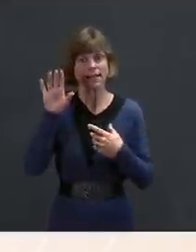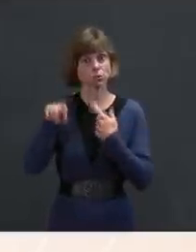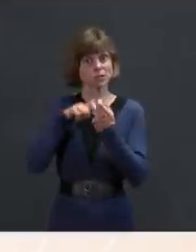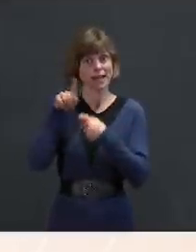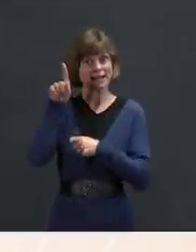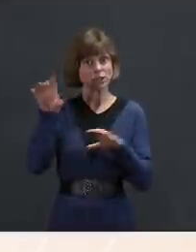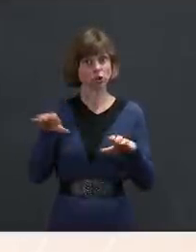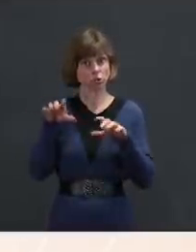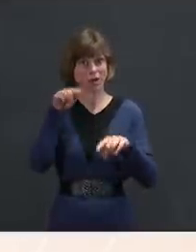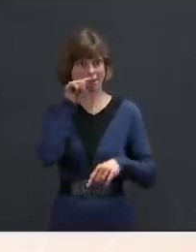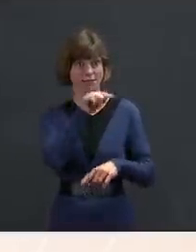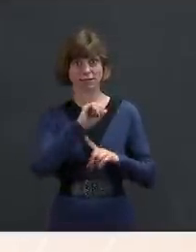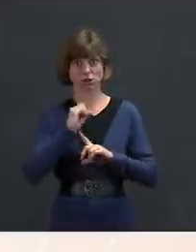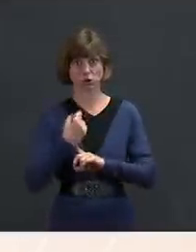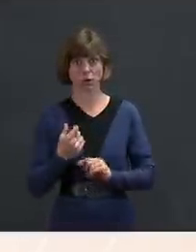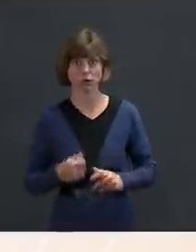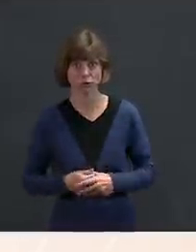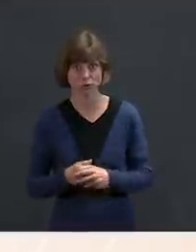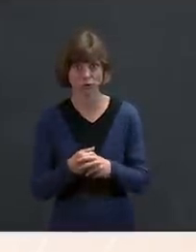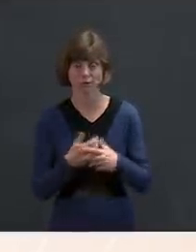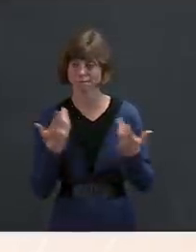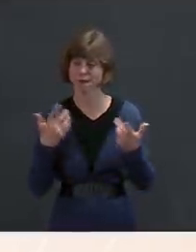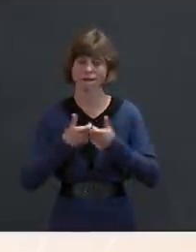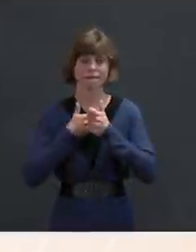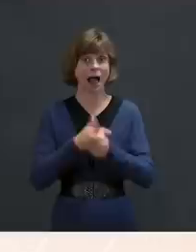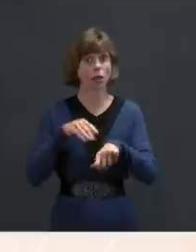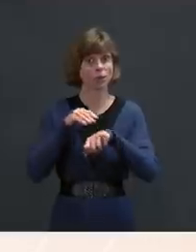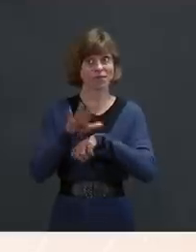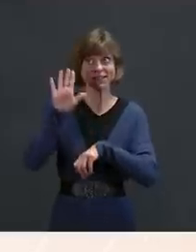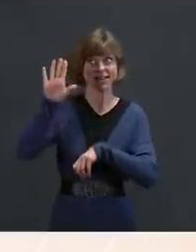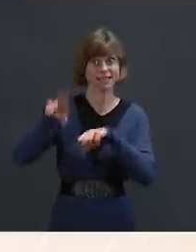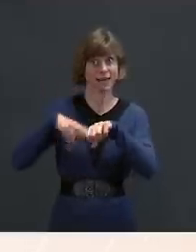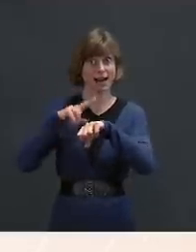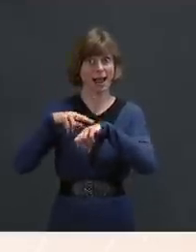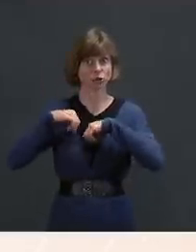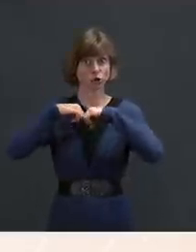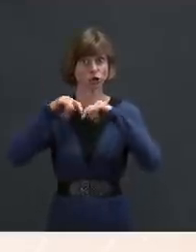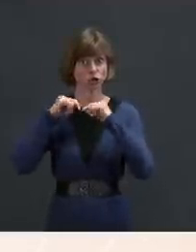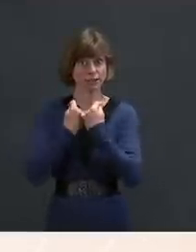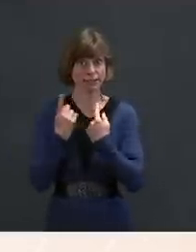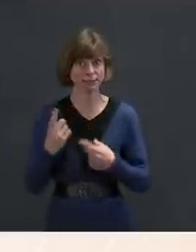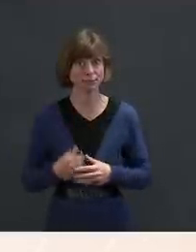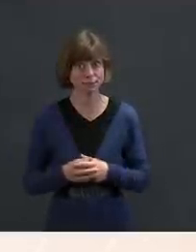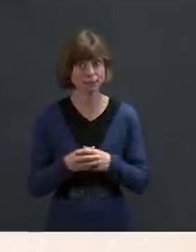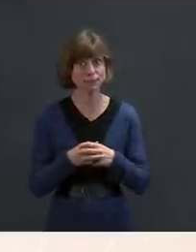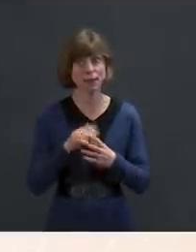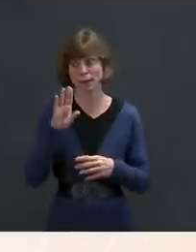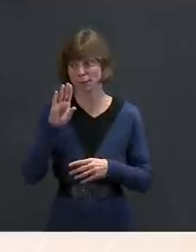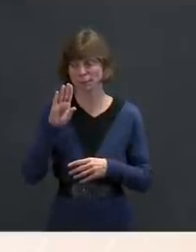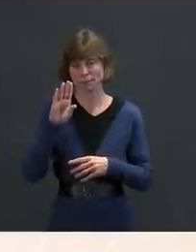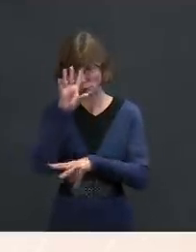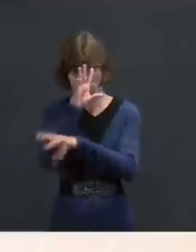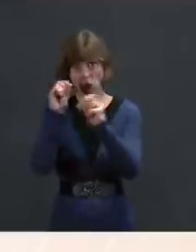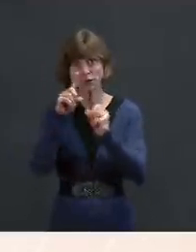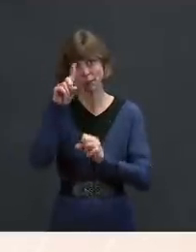that he's acting on the advice of his national security team. And he believes this is the right approach for our long-term interests.